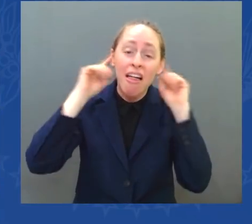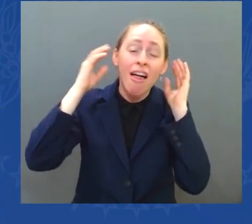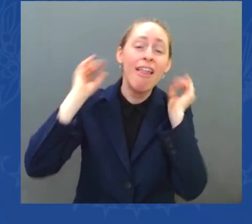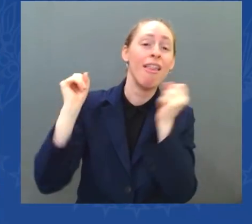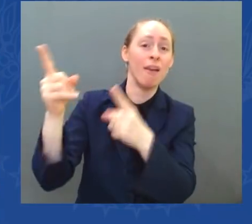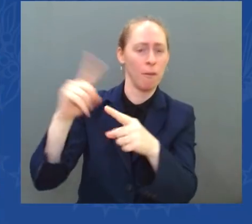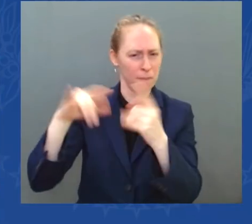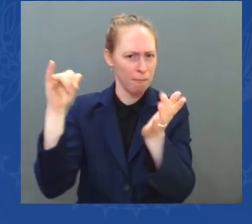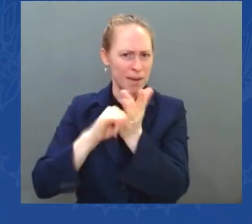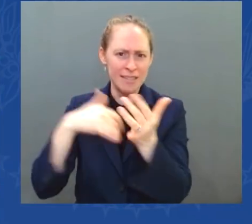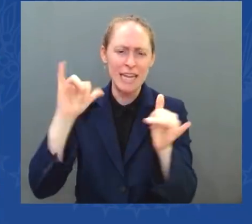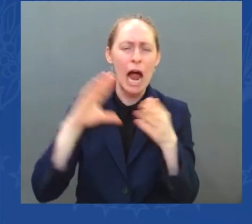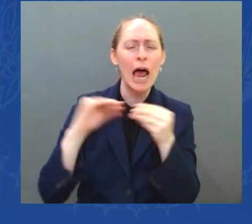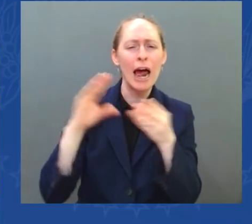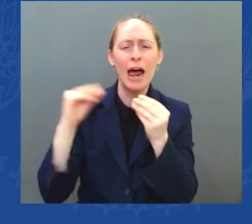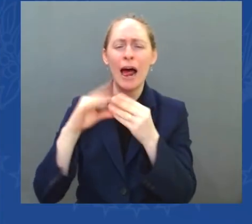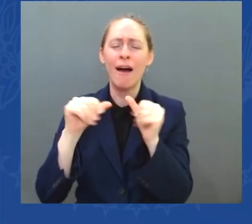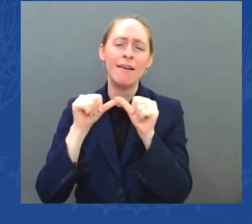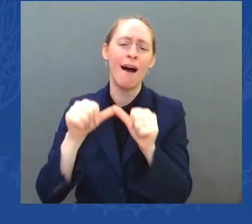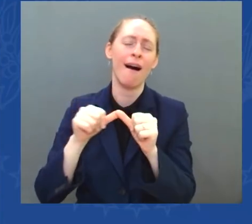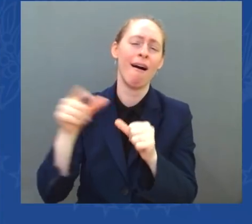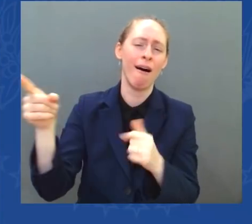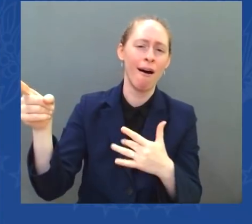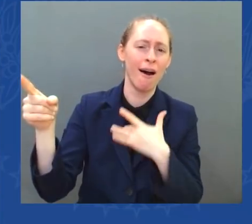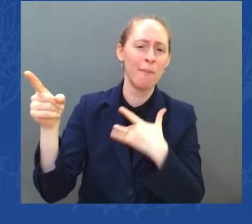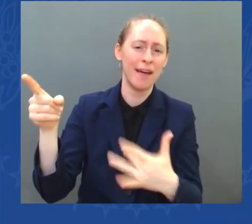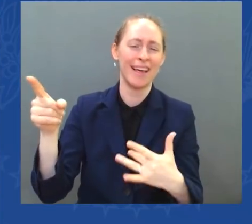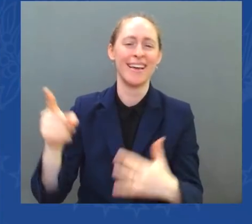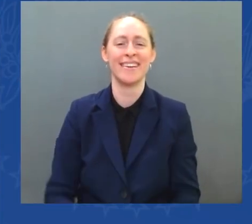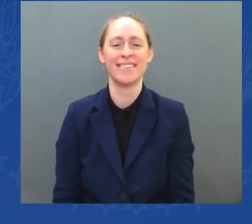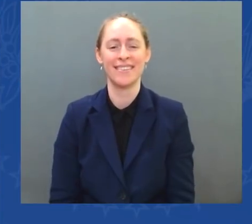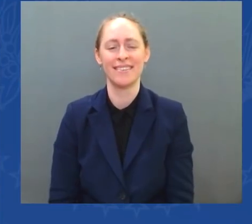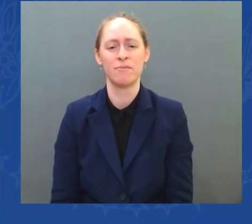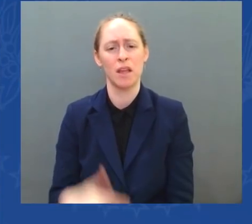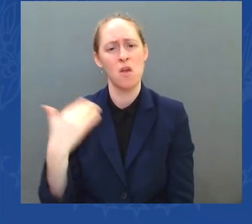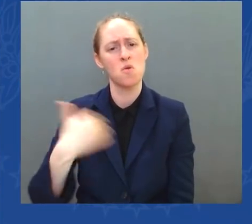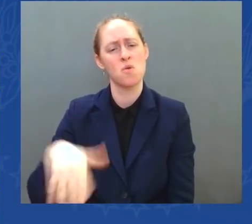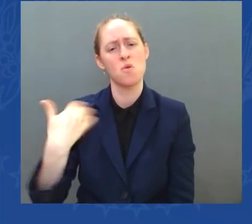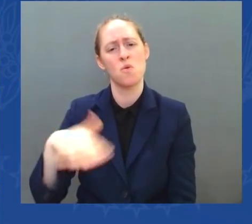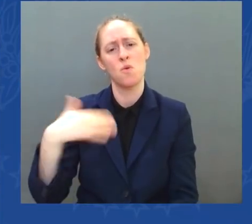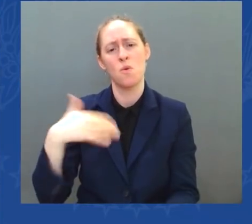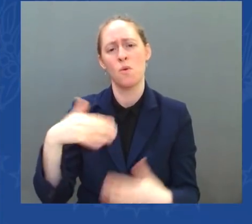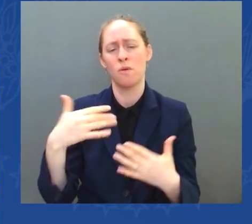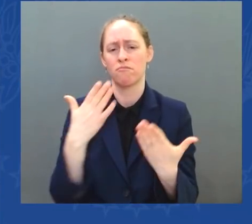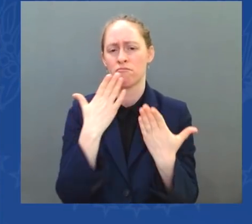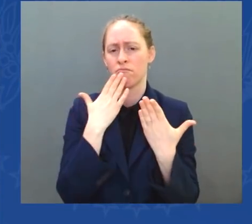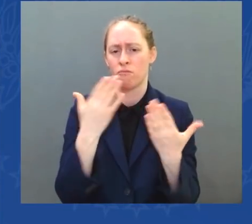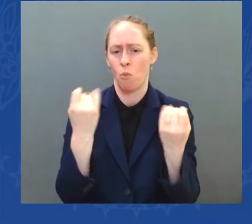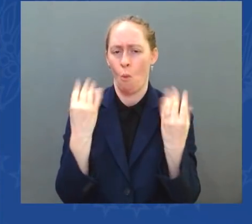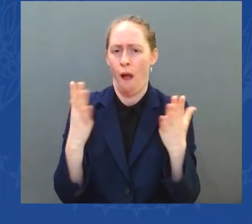talking about some incredible students here today. I know why Michael's so proud of this school. I really mean it.